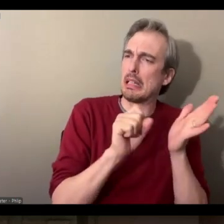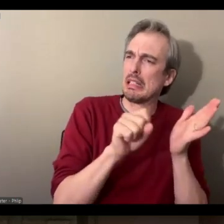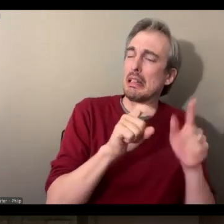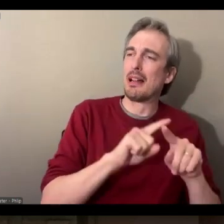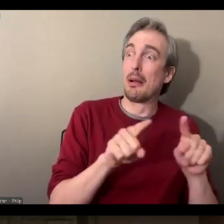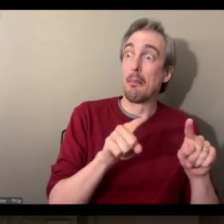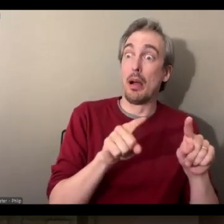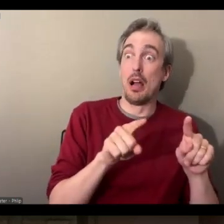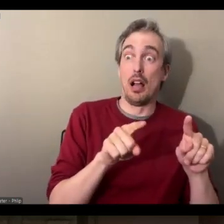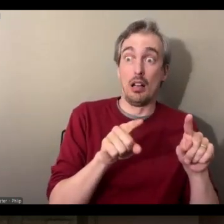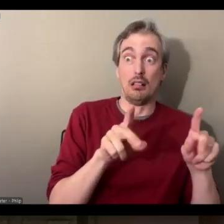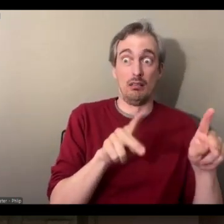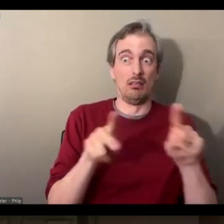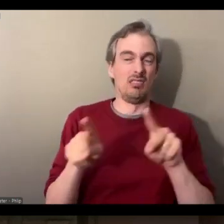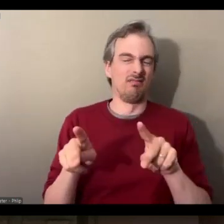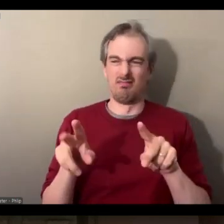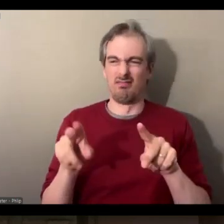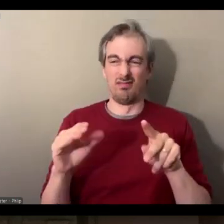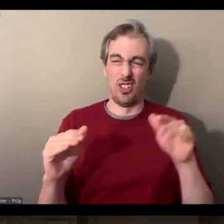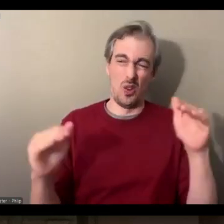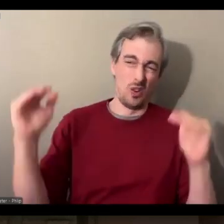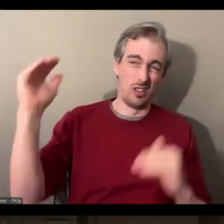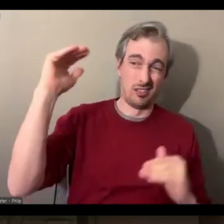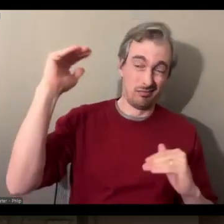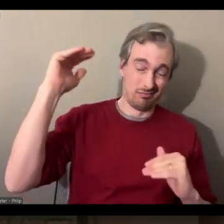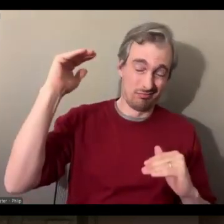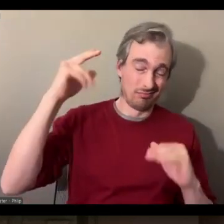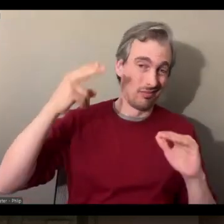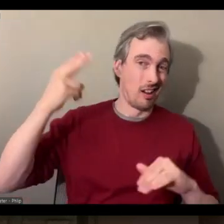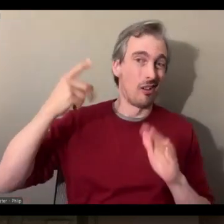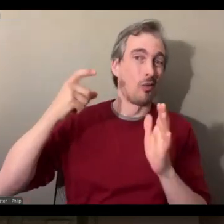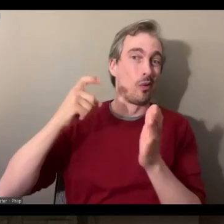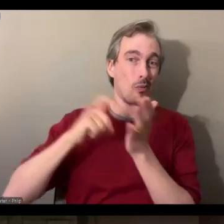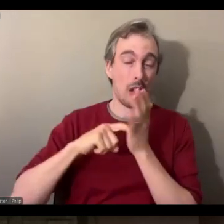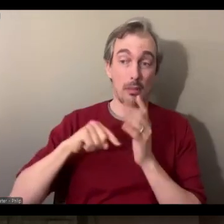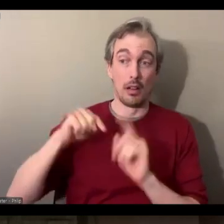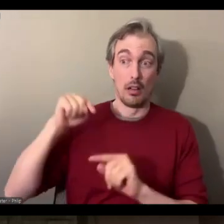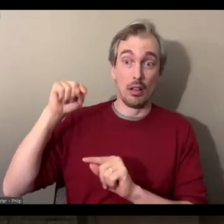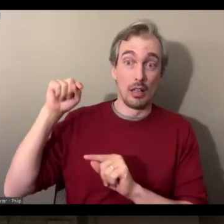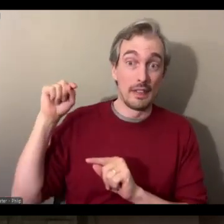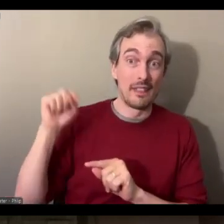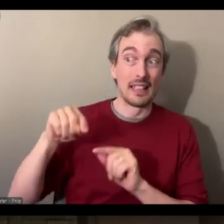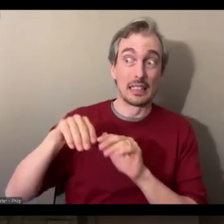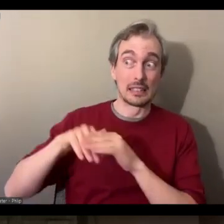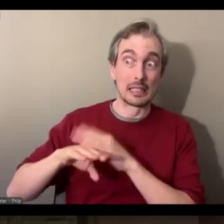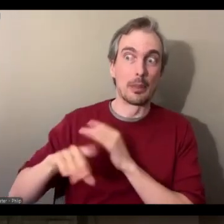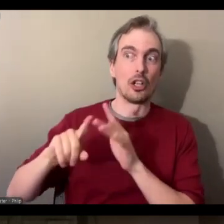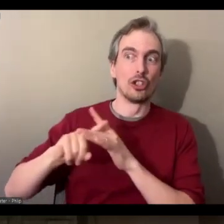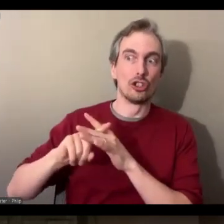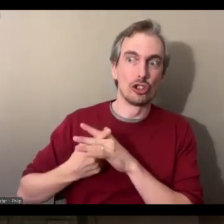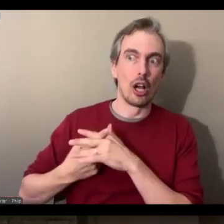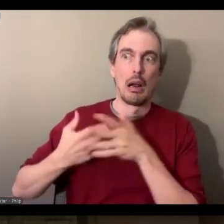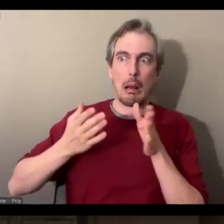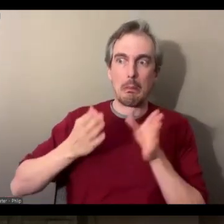2003. Starting with the organization's founding in 2012. Starting with the breaking ground of 2017.